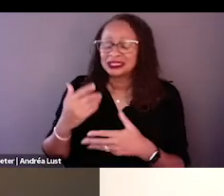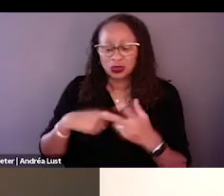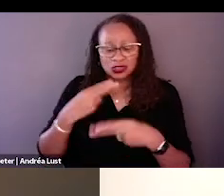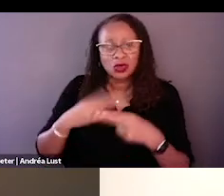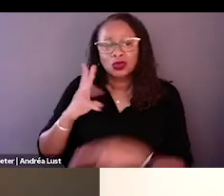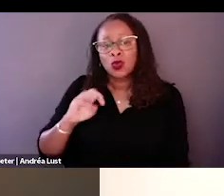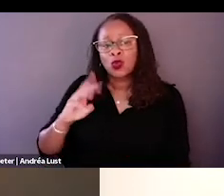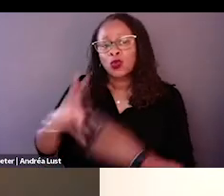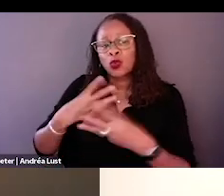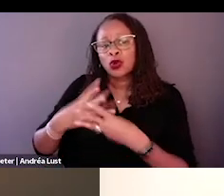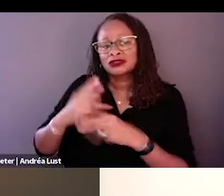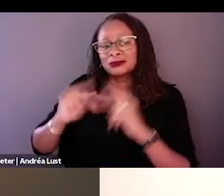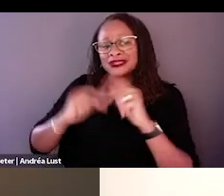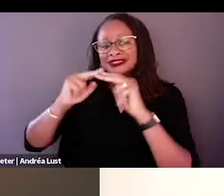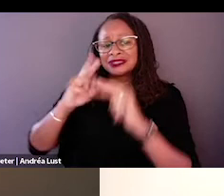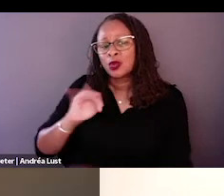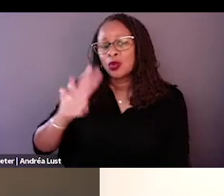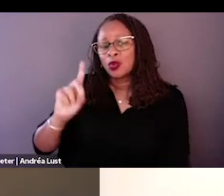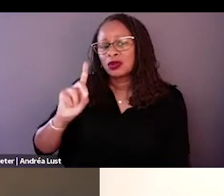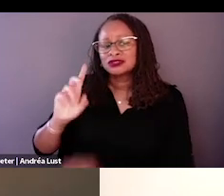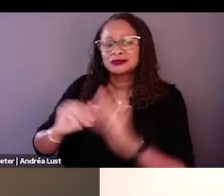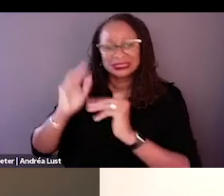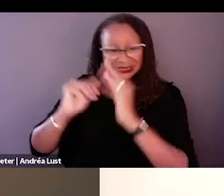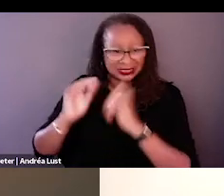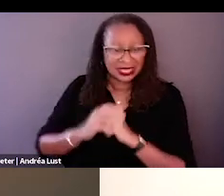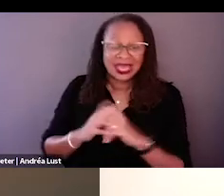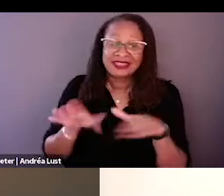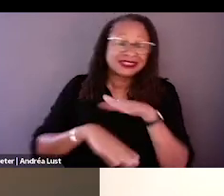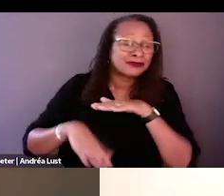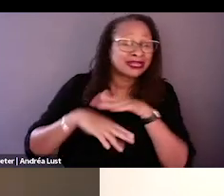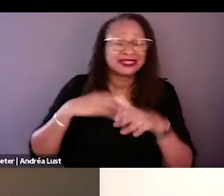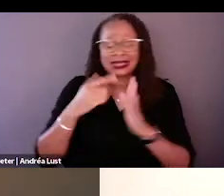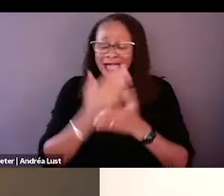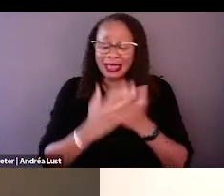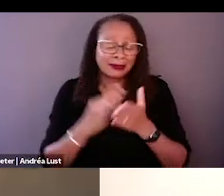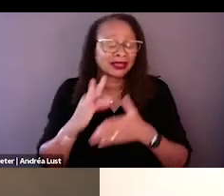village at the time, and we found one. We said, no.